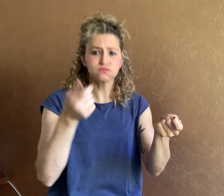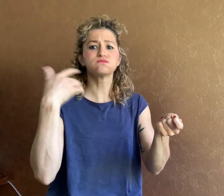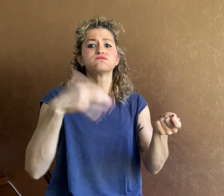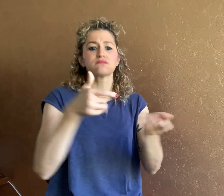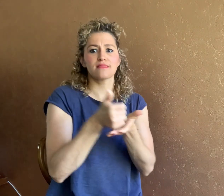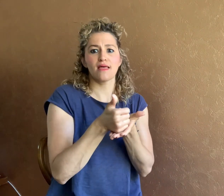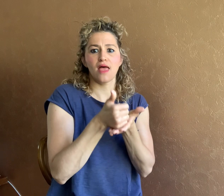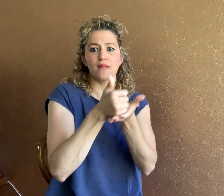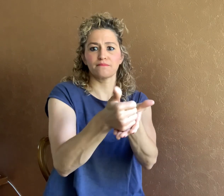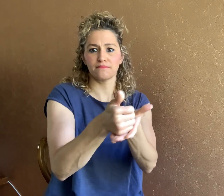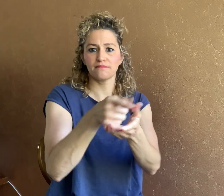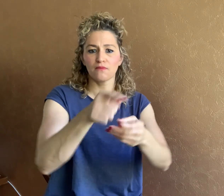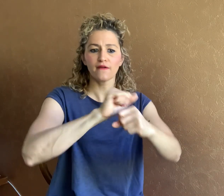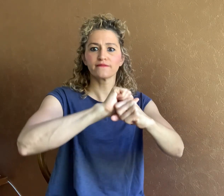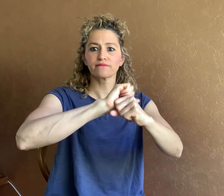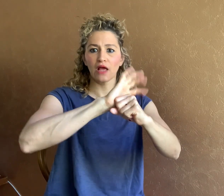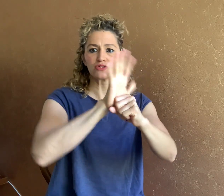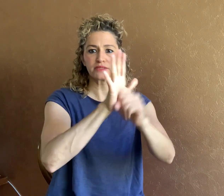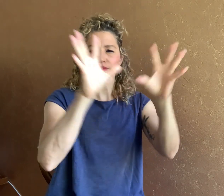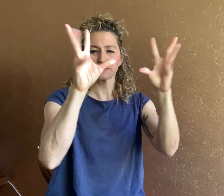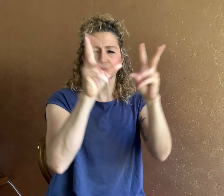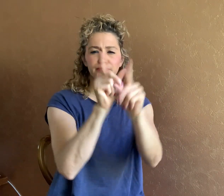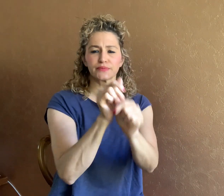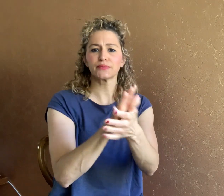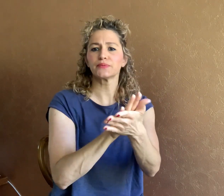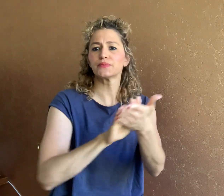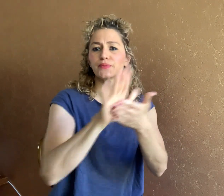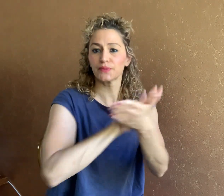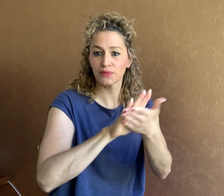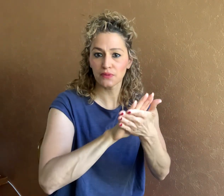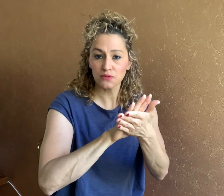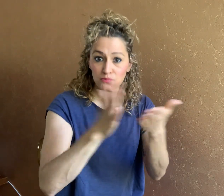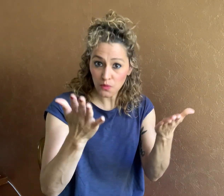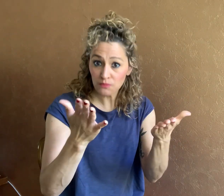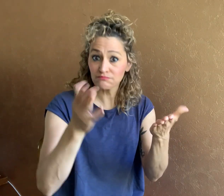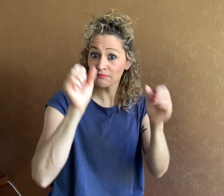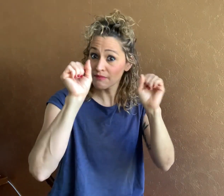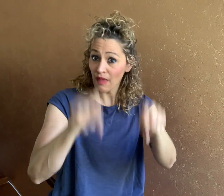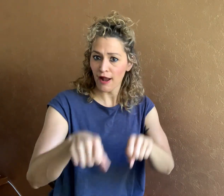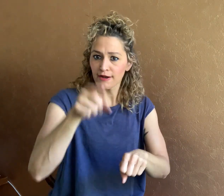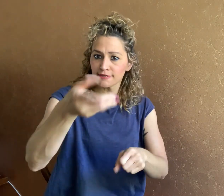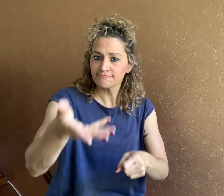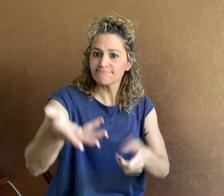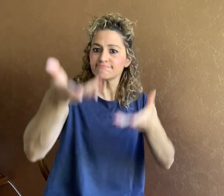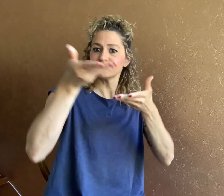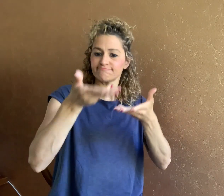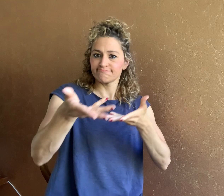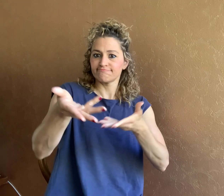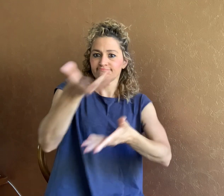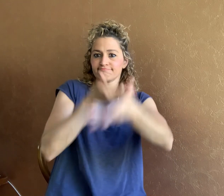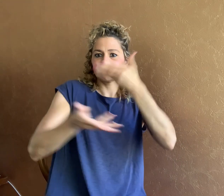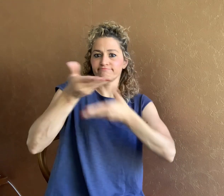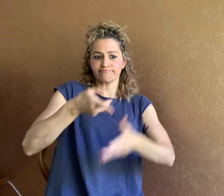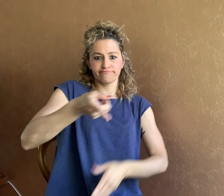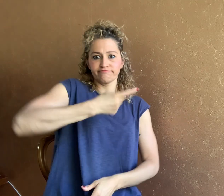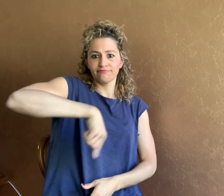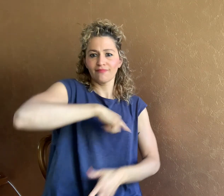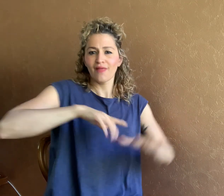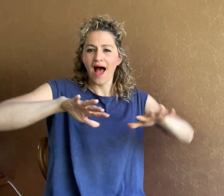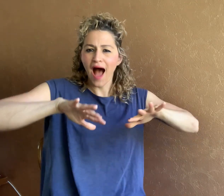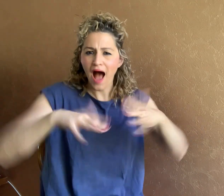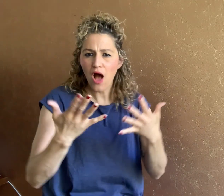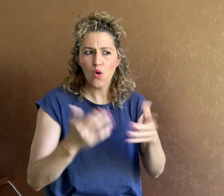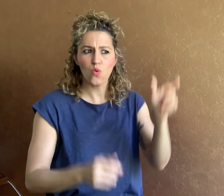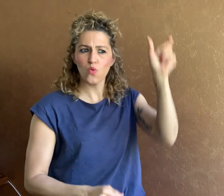a huge role in this so can you tell us of how